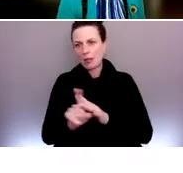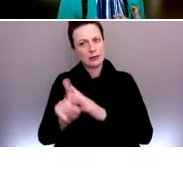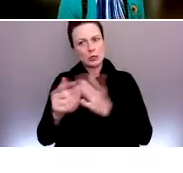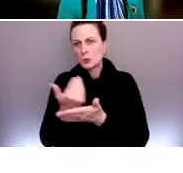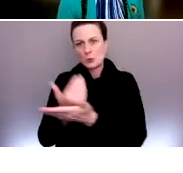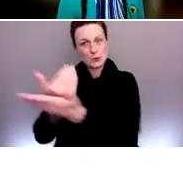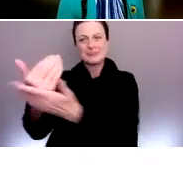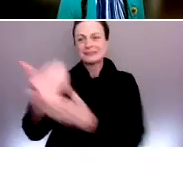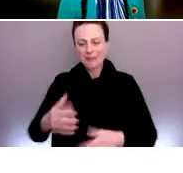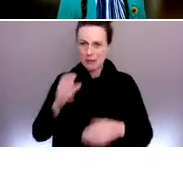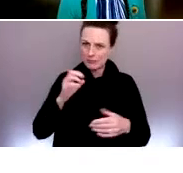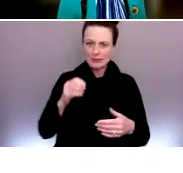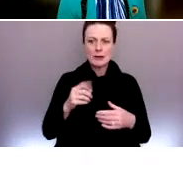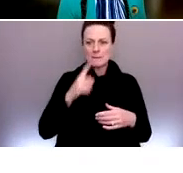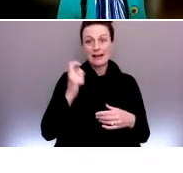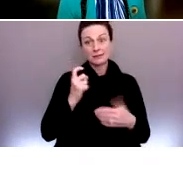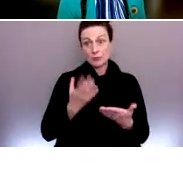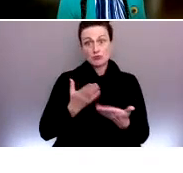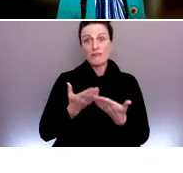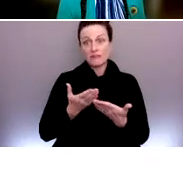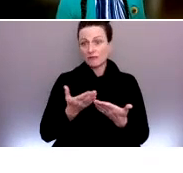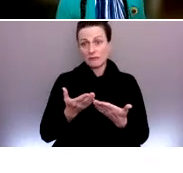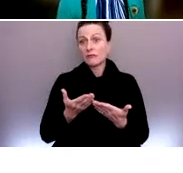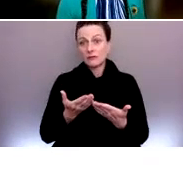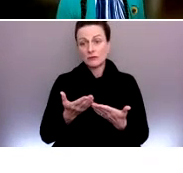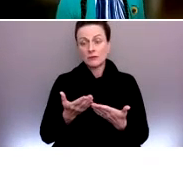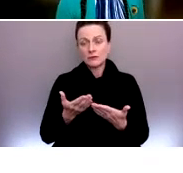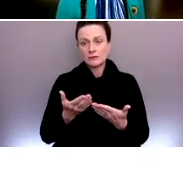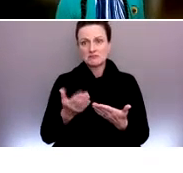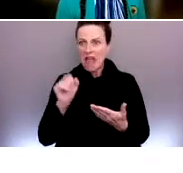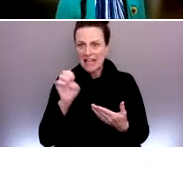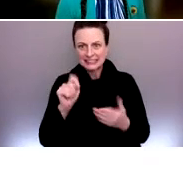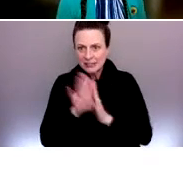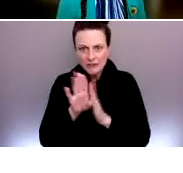because they are proven on asset development within communities.